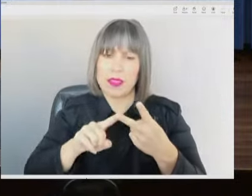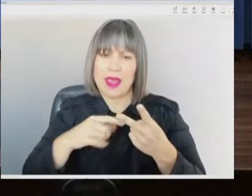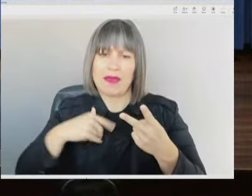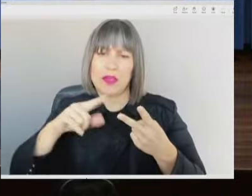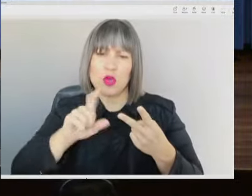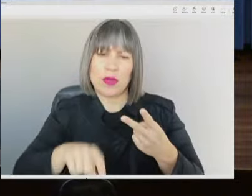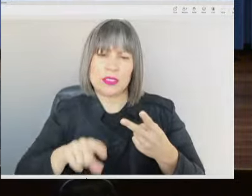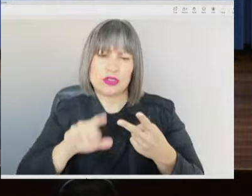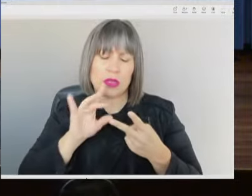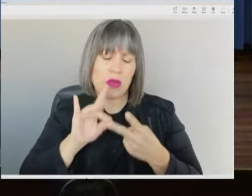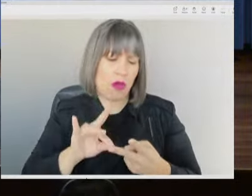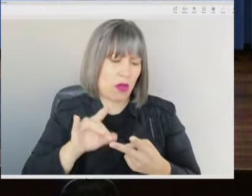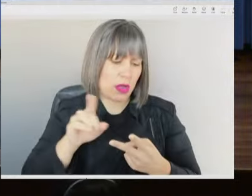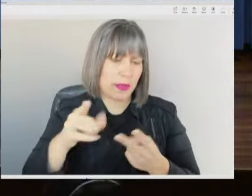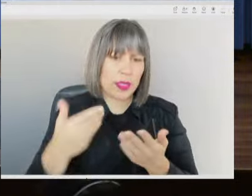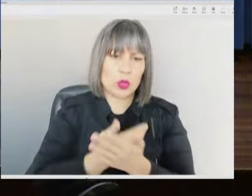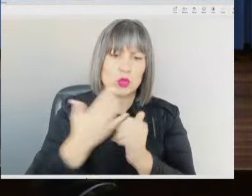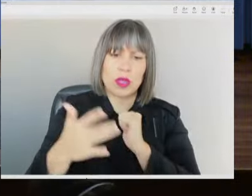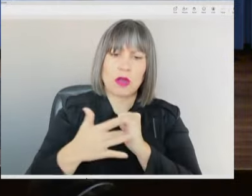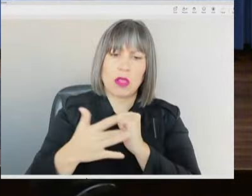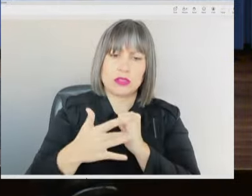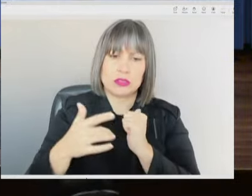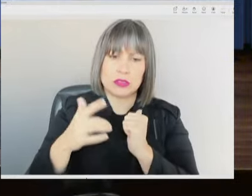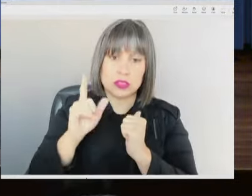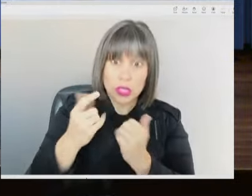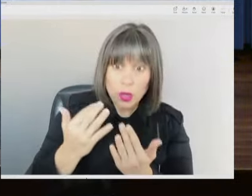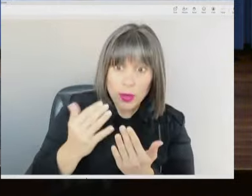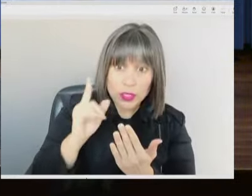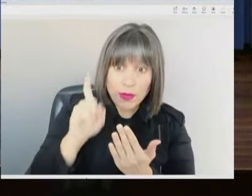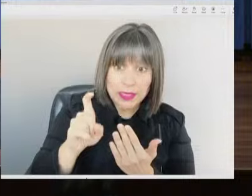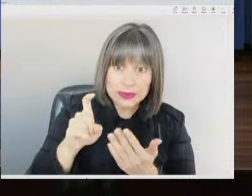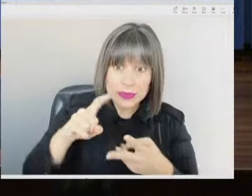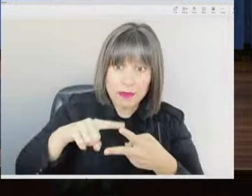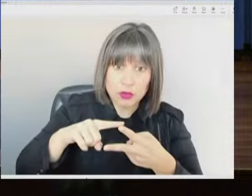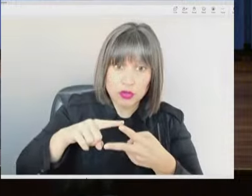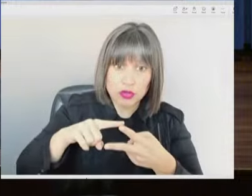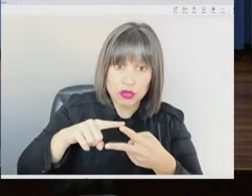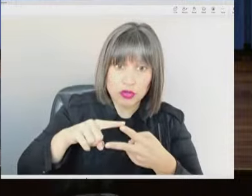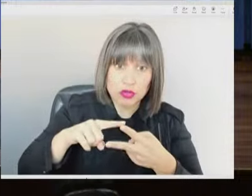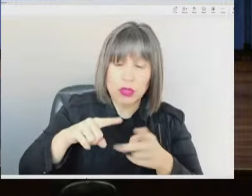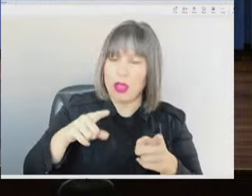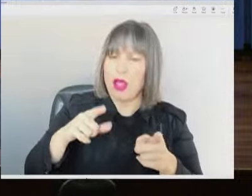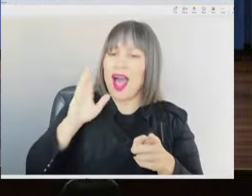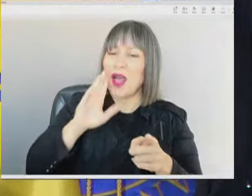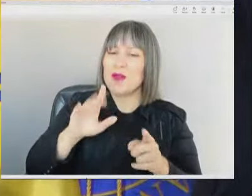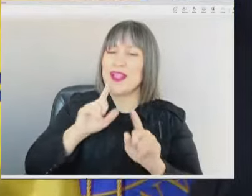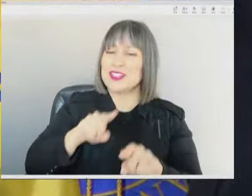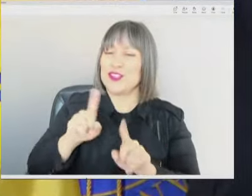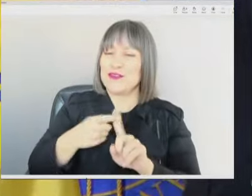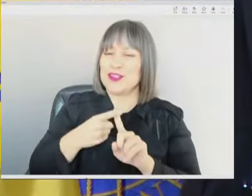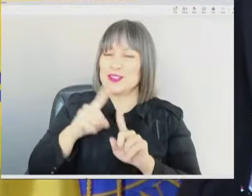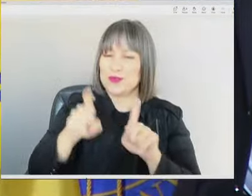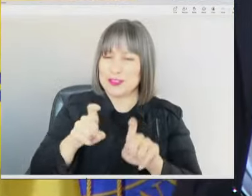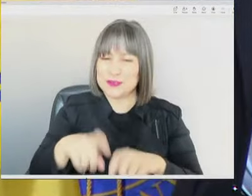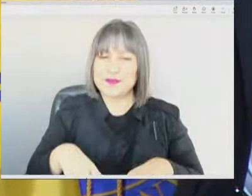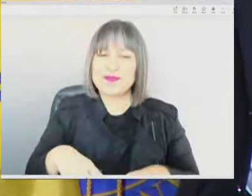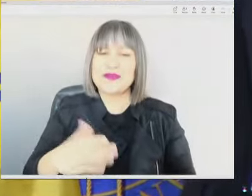the new technologies. But should I wait for that one after the fraud one. Administrator Oz: I'll take the first one. Thank you for querying about - let's take